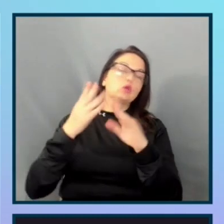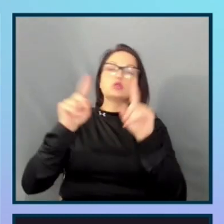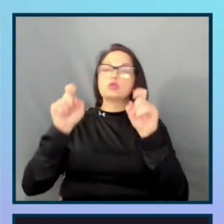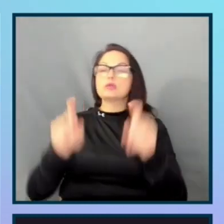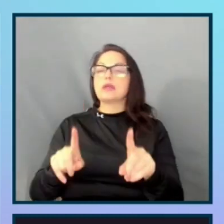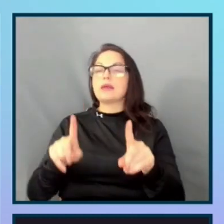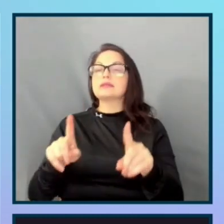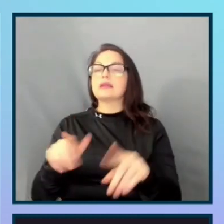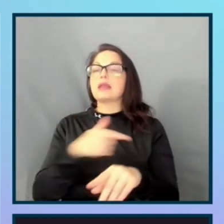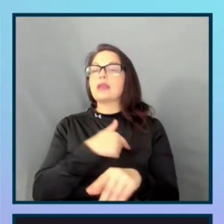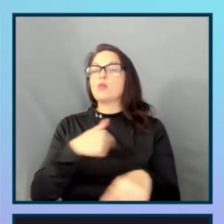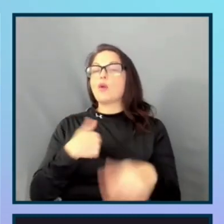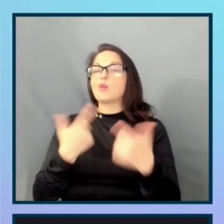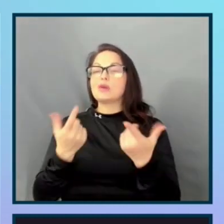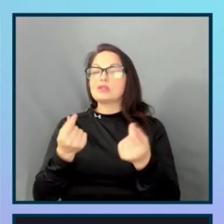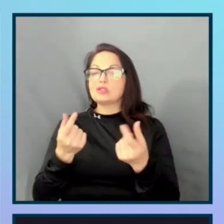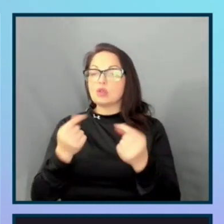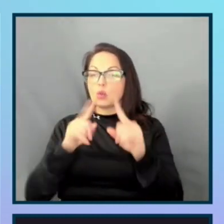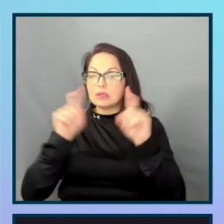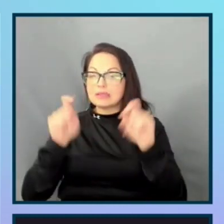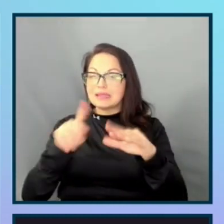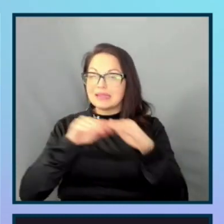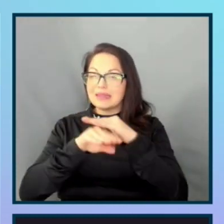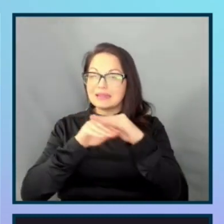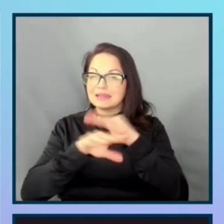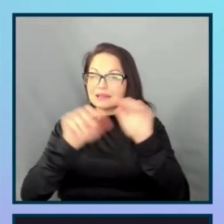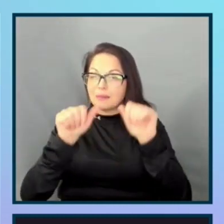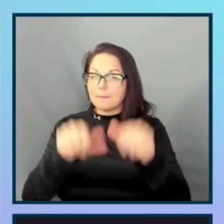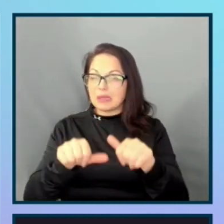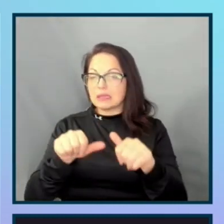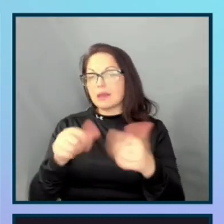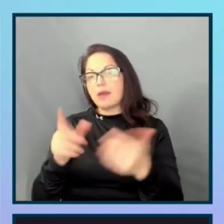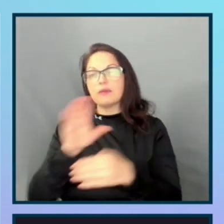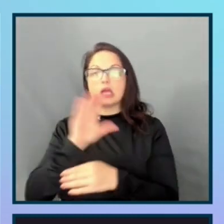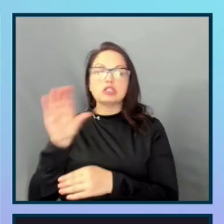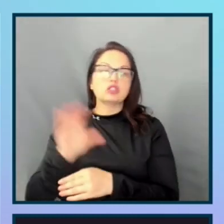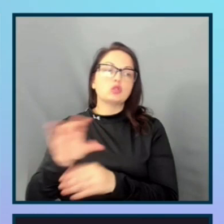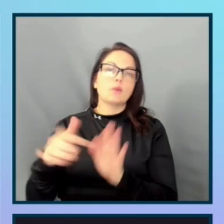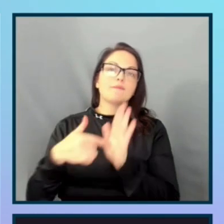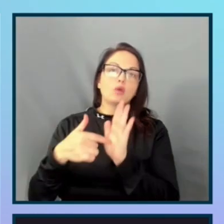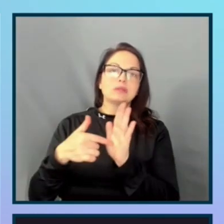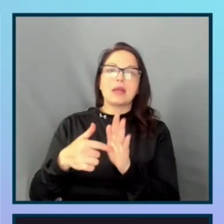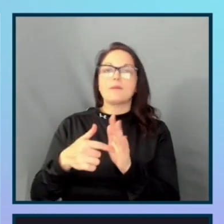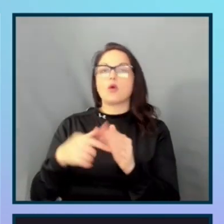is we are testing the accessibility of Zoom, or the accessibility of Teams.